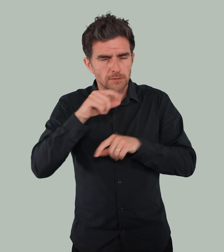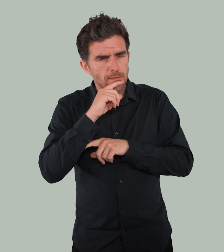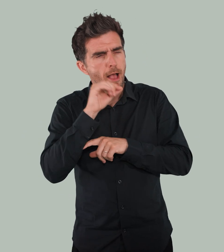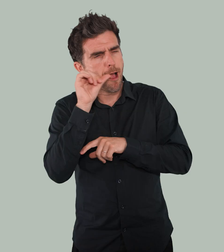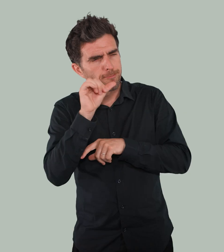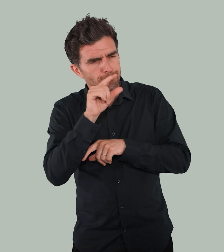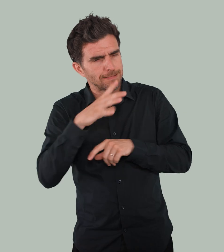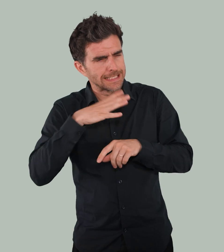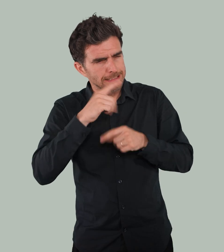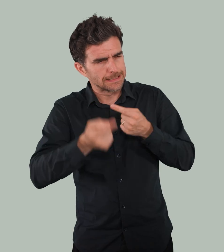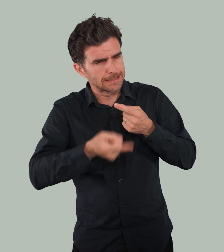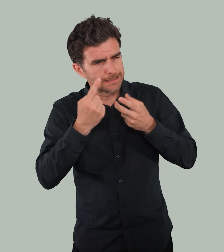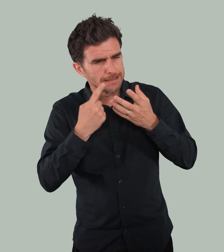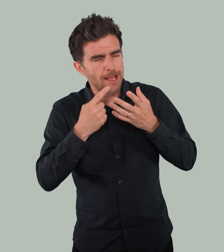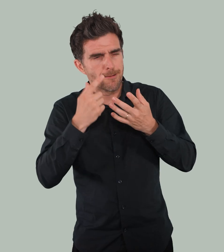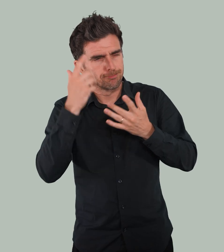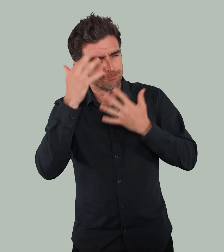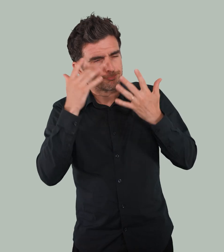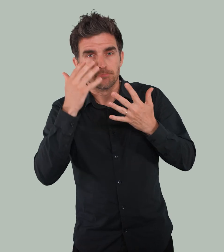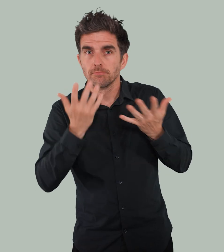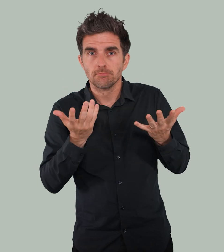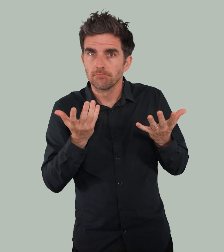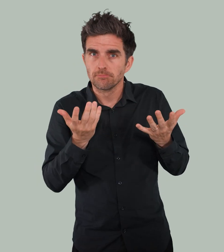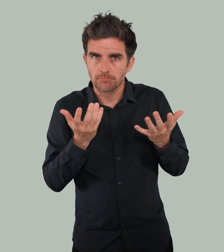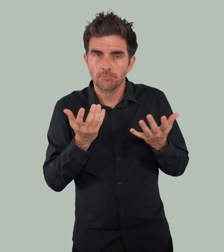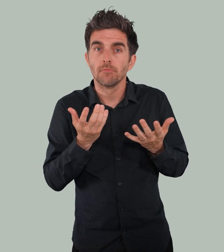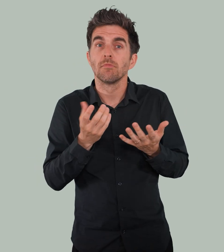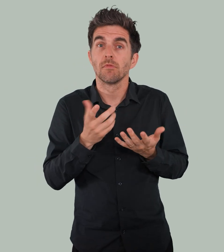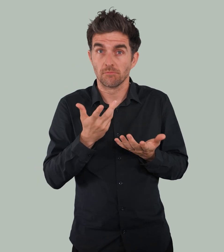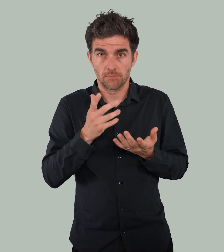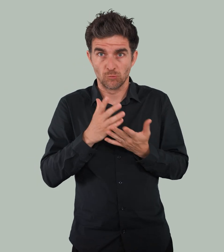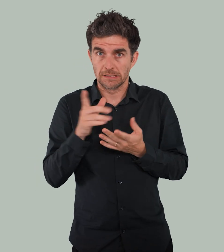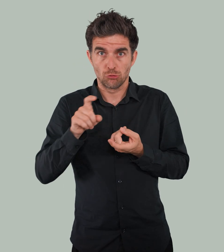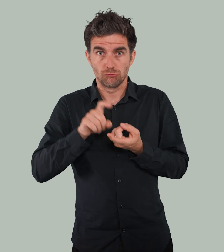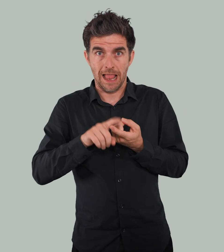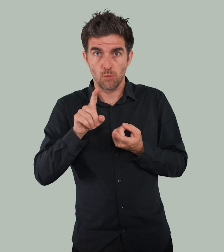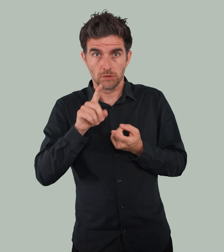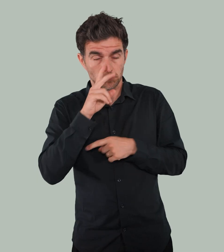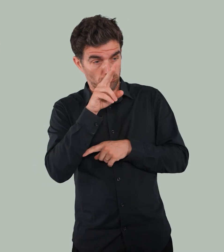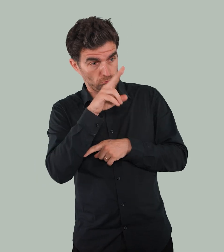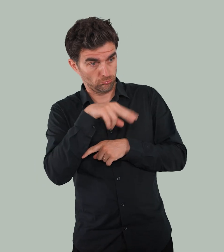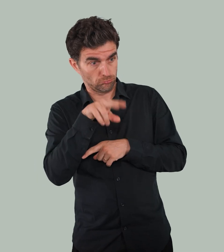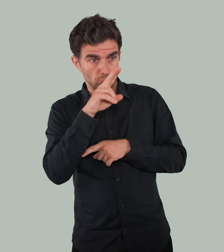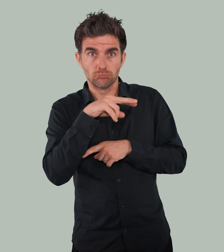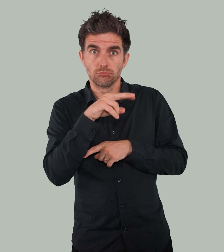reflect their needs, particularly where it relies on observations at a